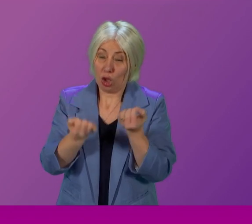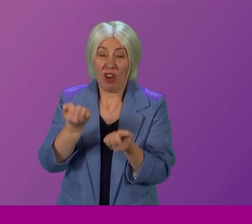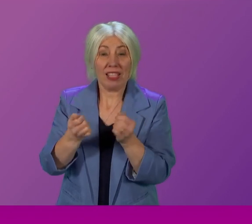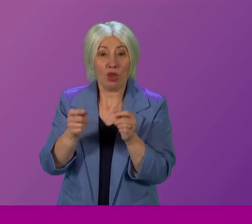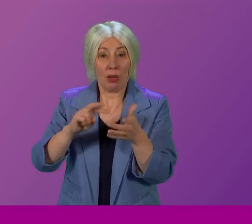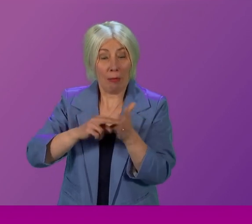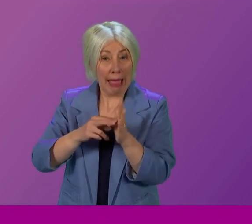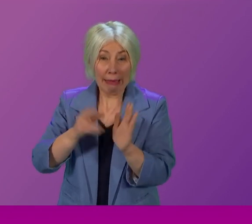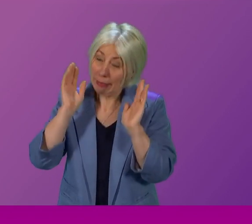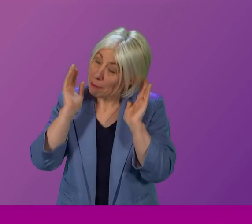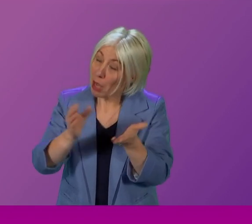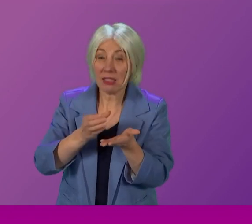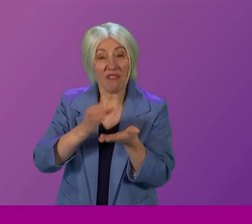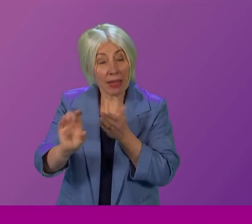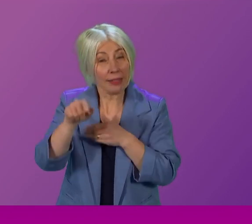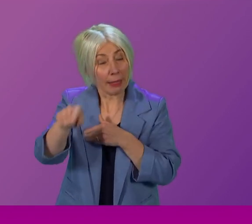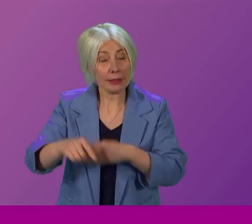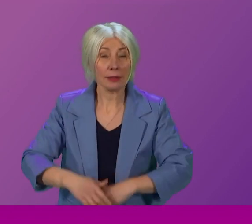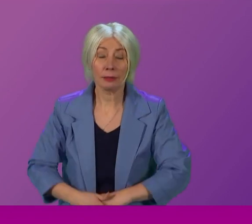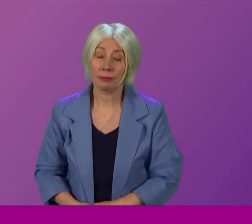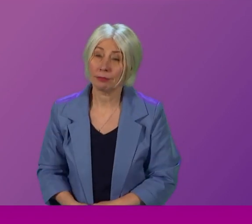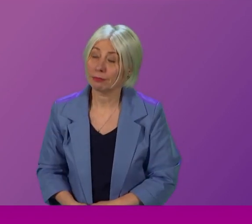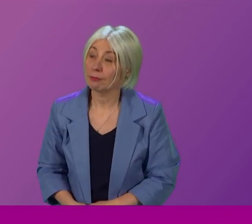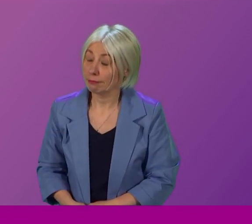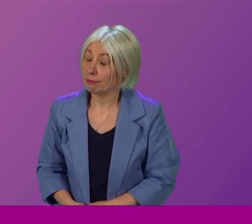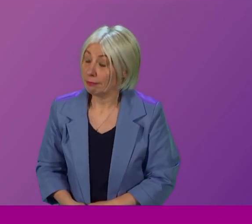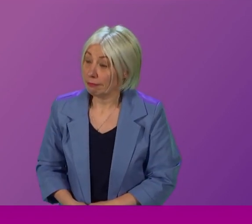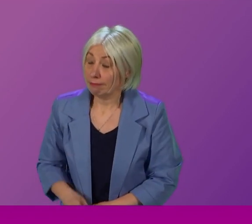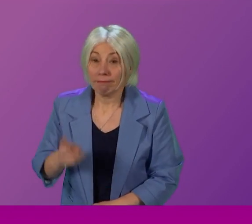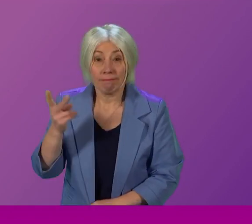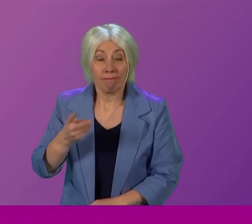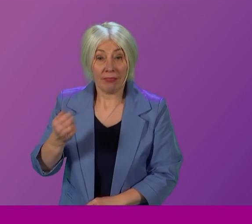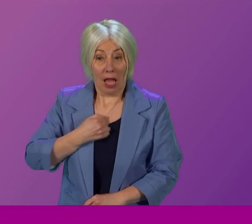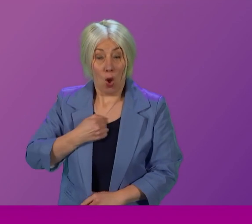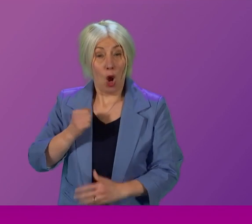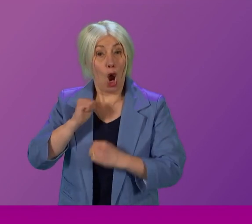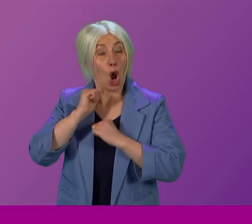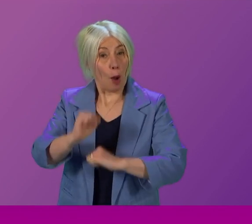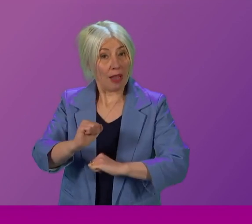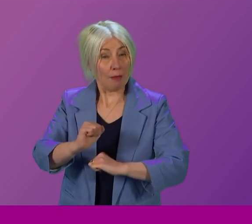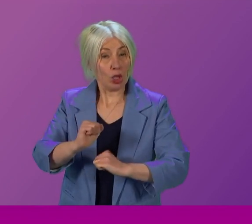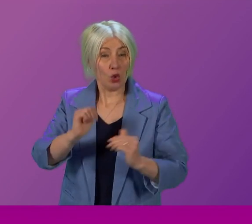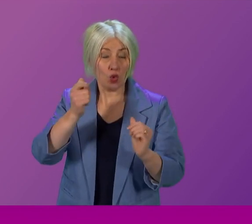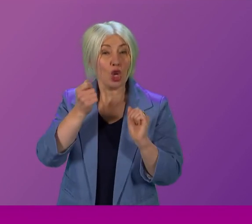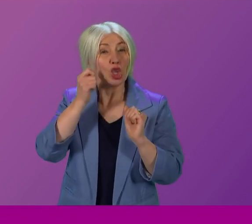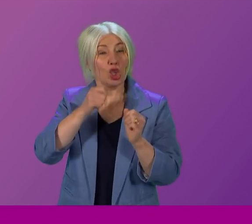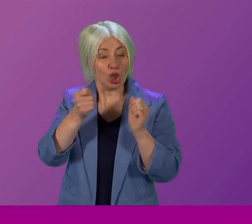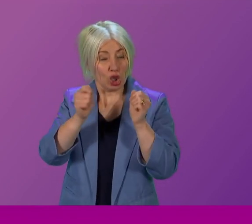First, I reiterate the Scottish Government’s commitment to a just transition that meets